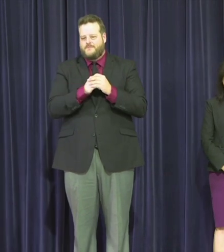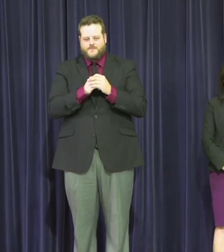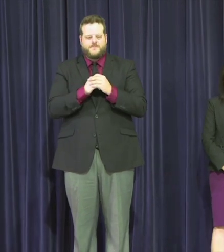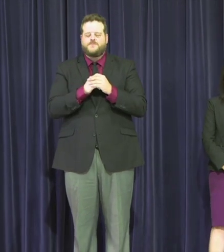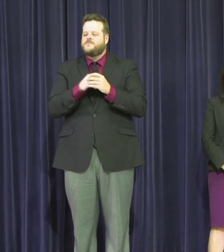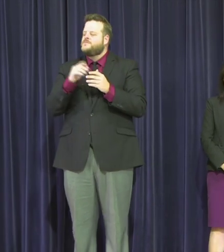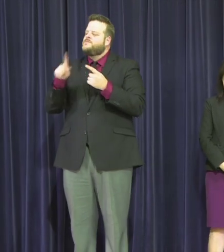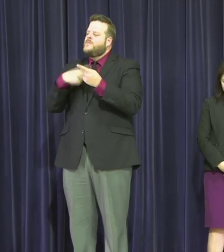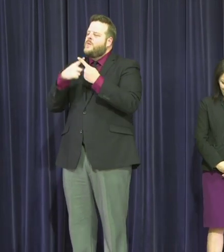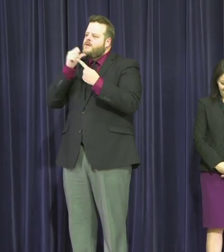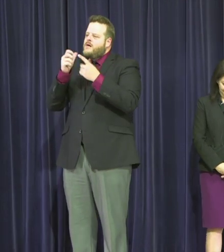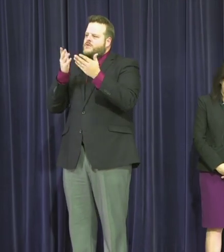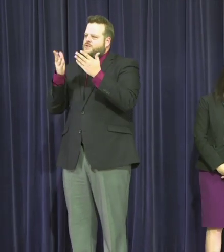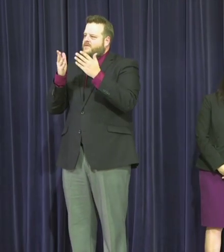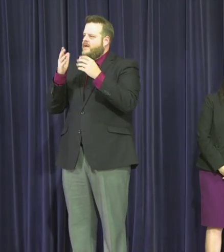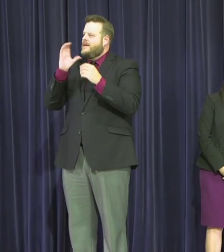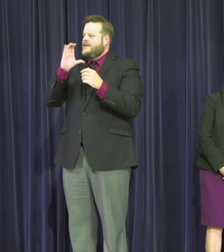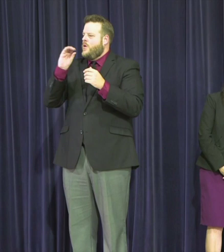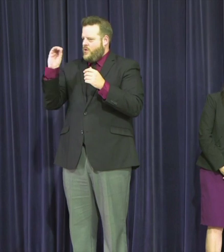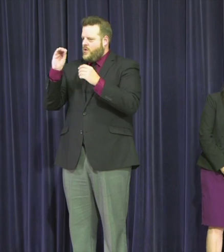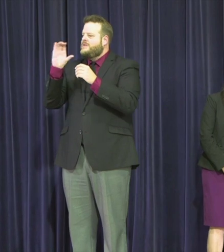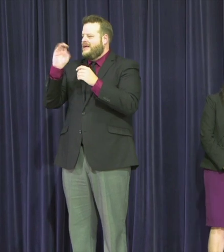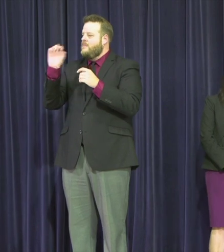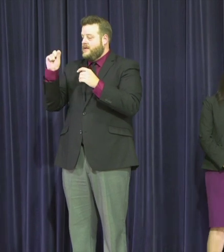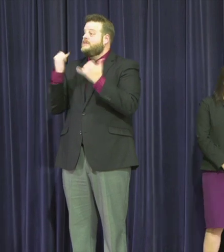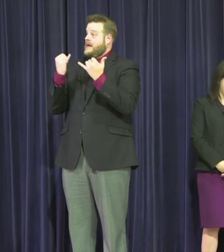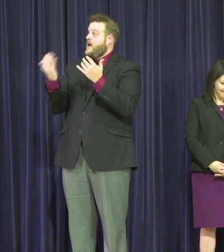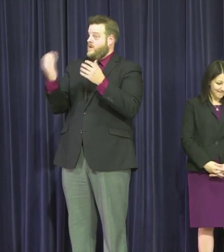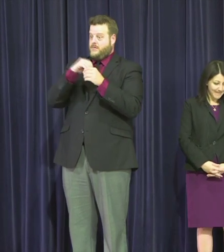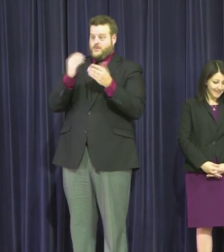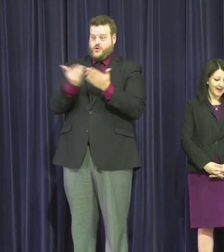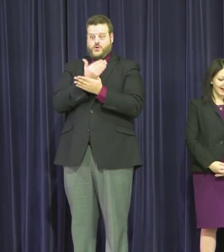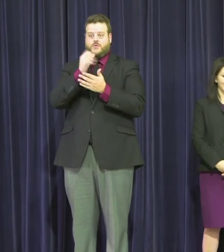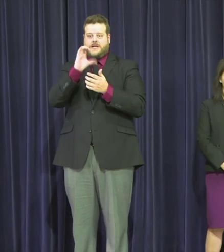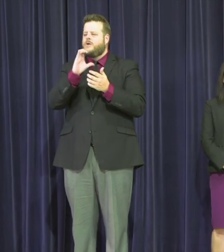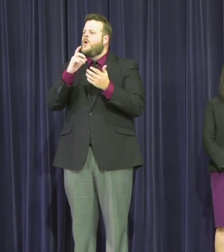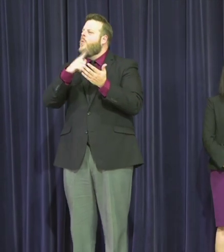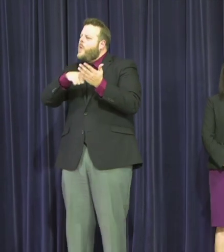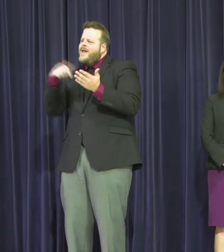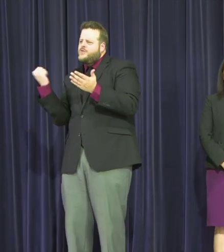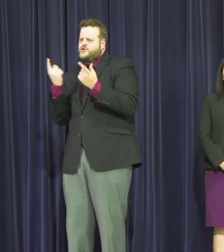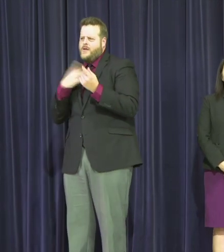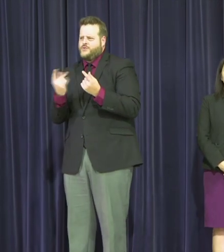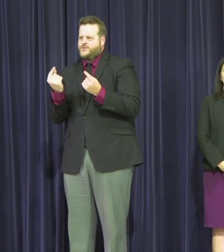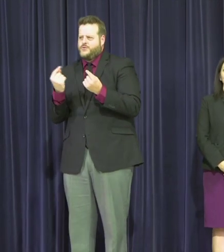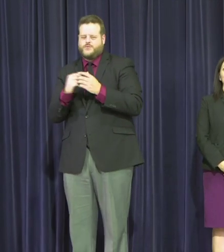When not serving as the Chief Operating Officer of CMS or now our new Secretary, what do you like to do?